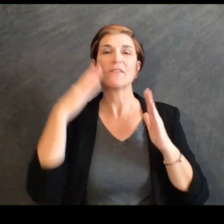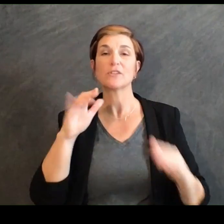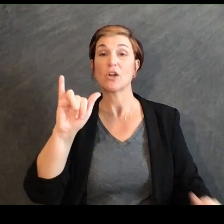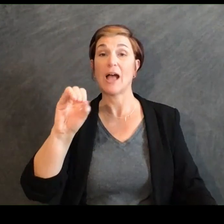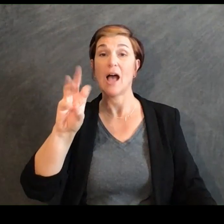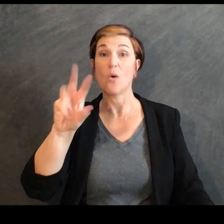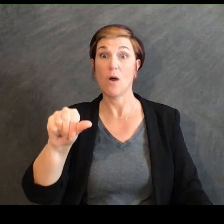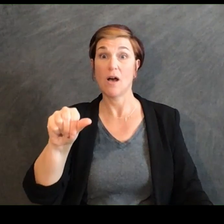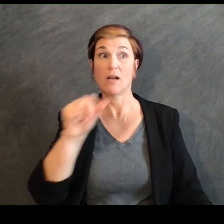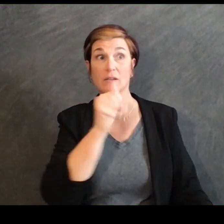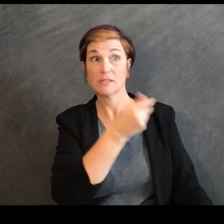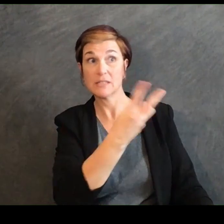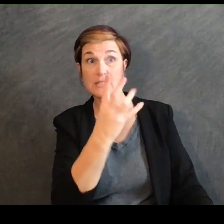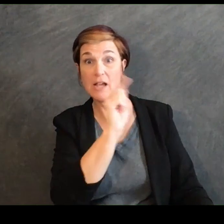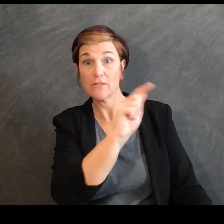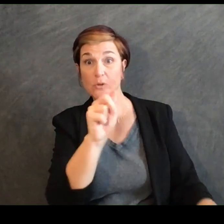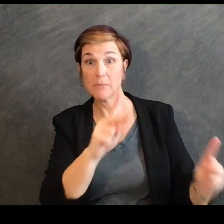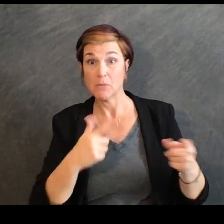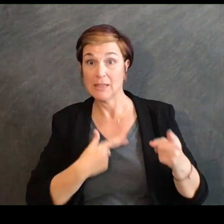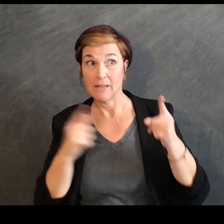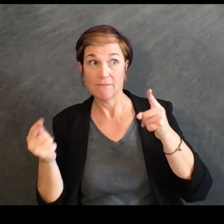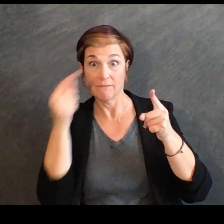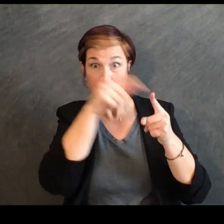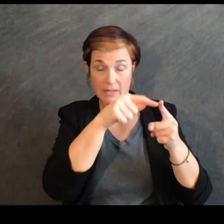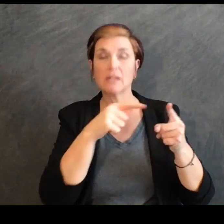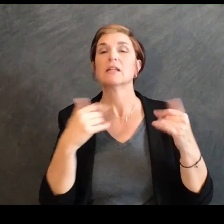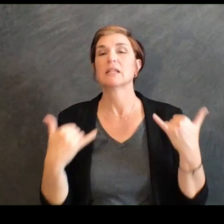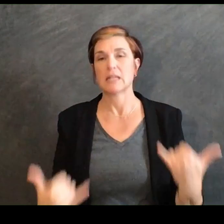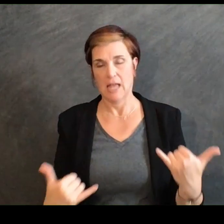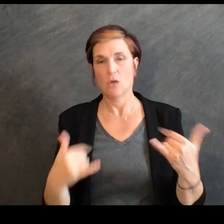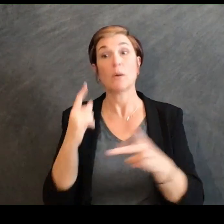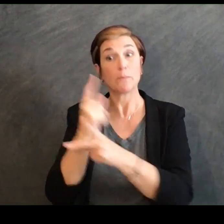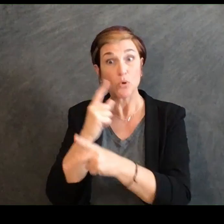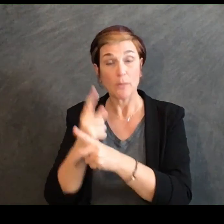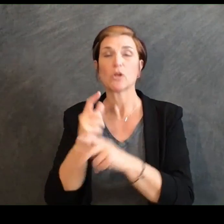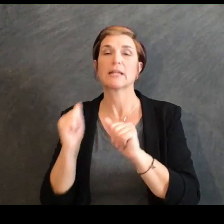are are able in proper supervision to be returning to Iowa they're making